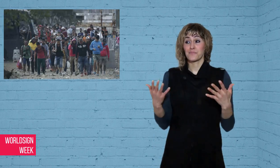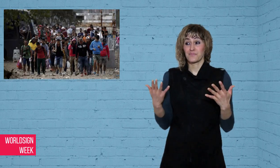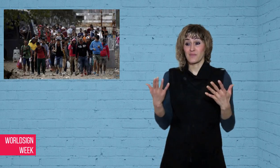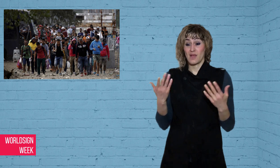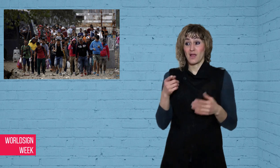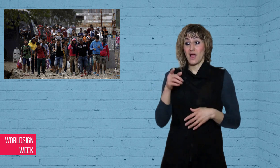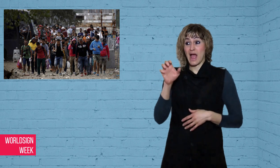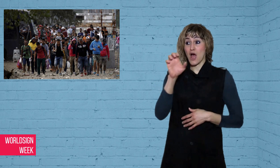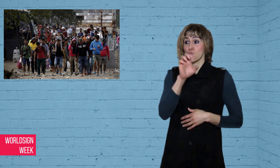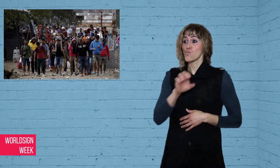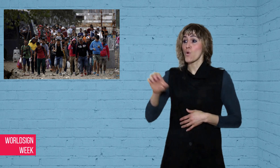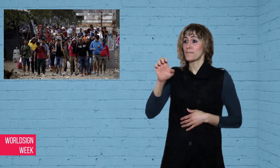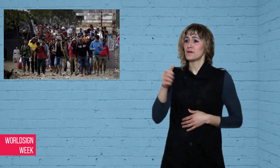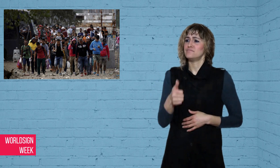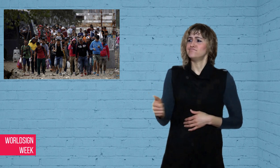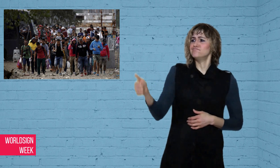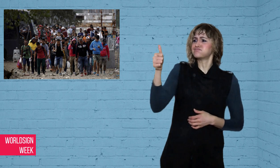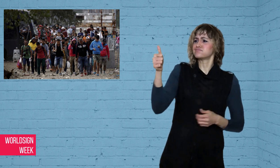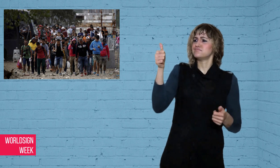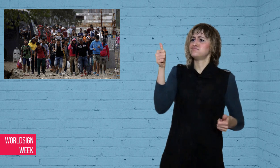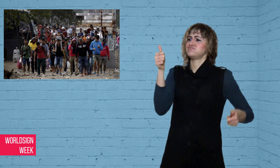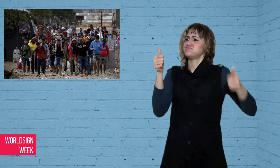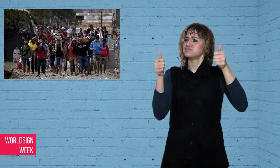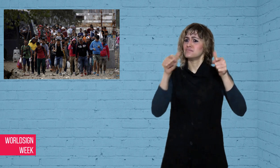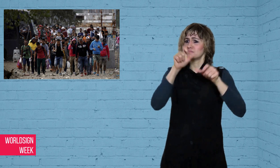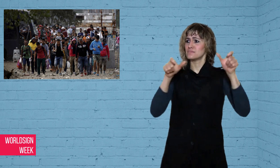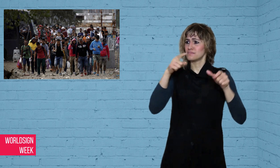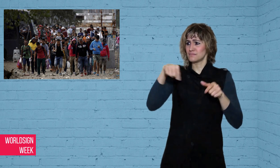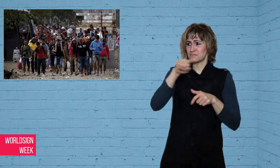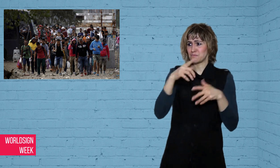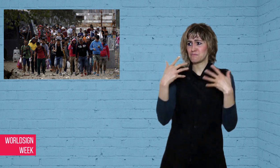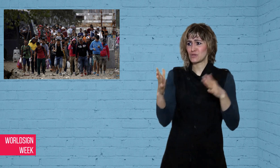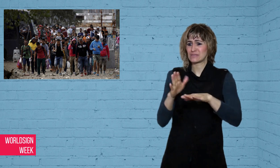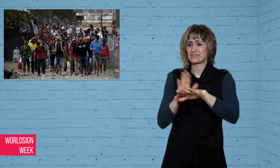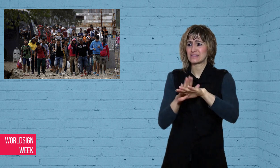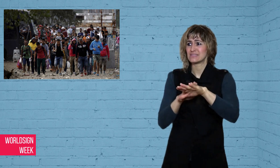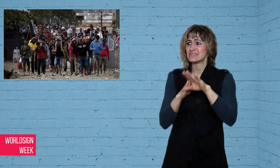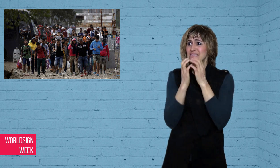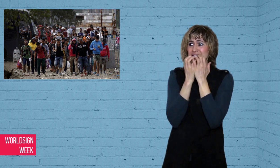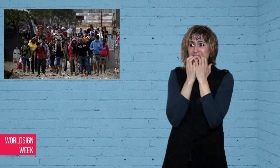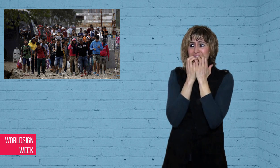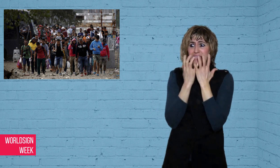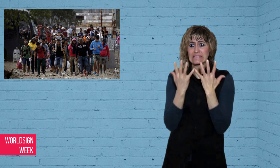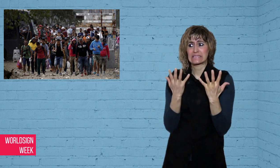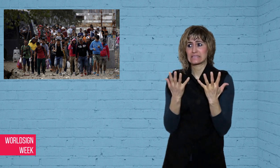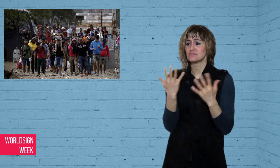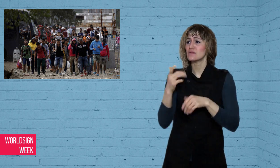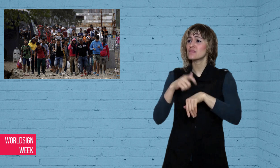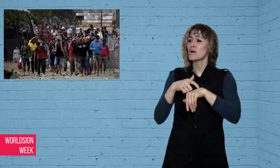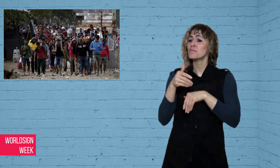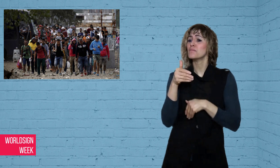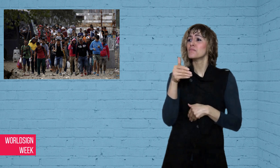Dawn: Some European leaders have warned